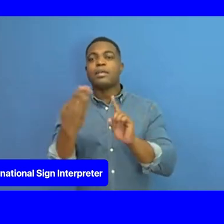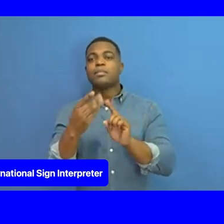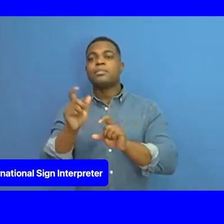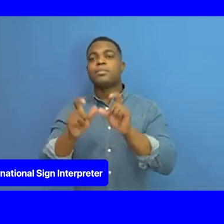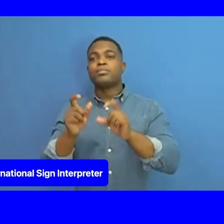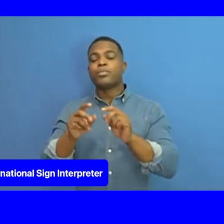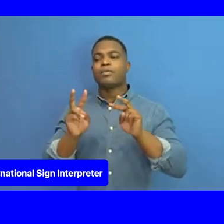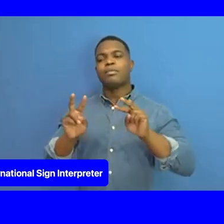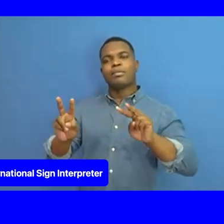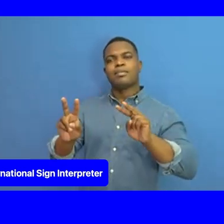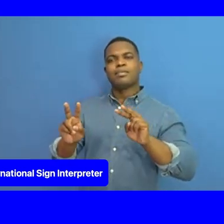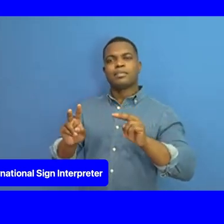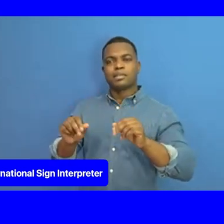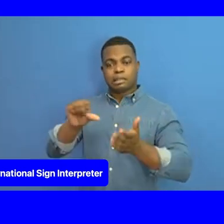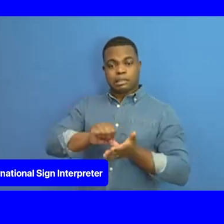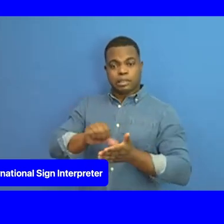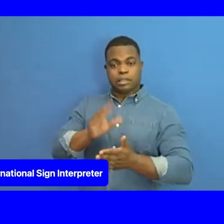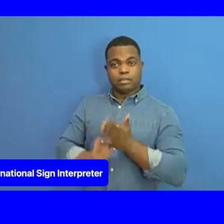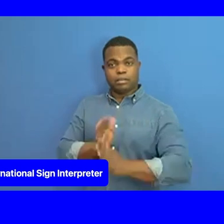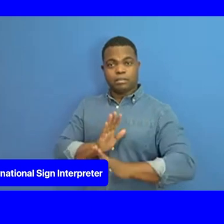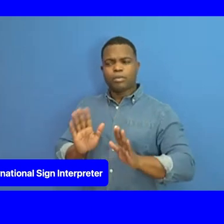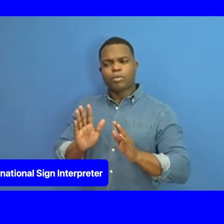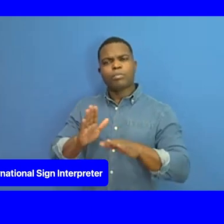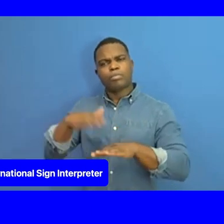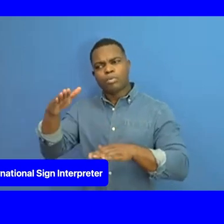They practiced slow travel and replaced